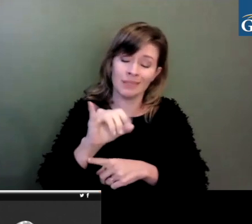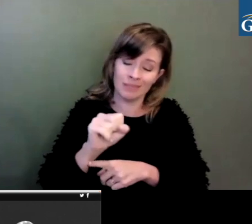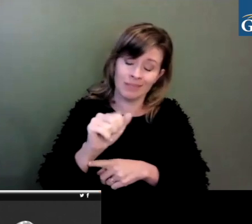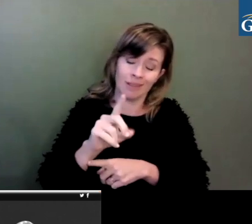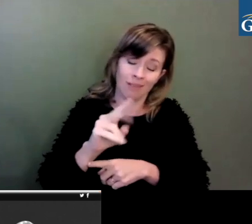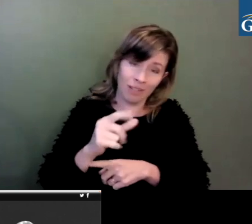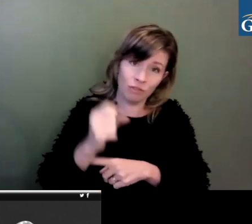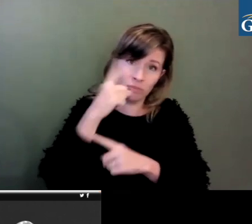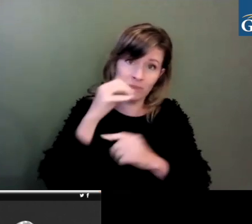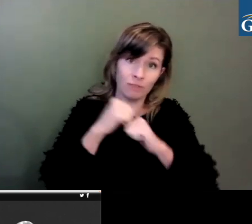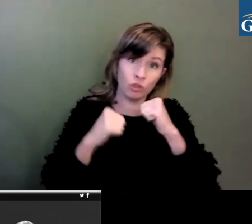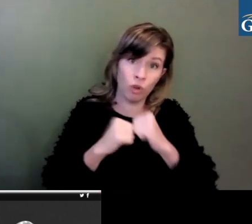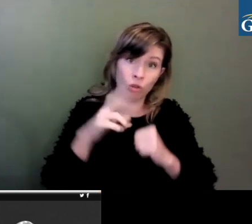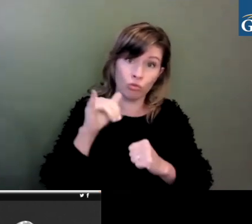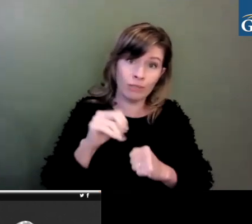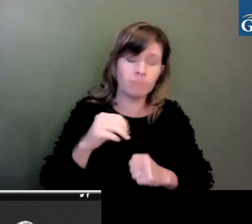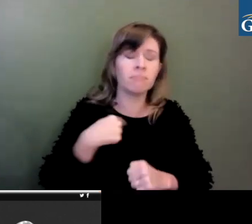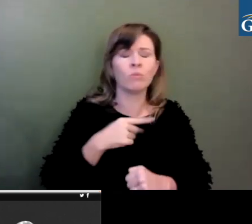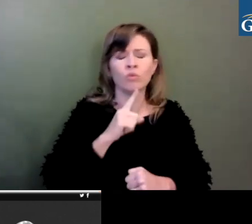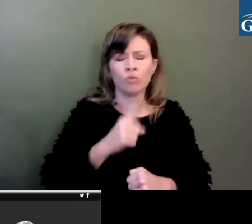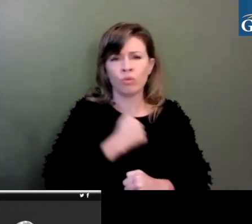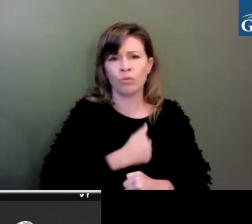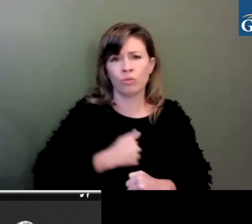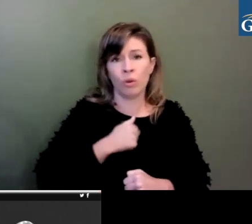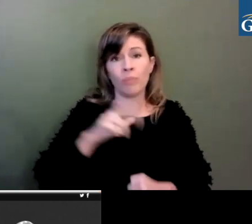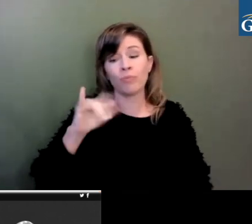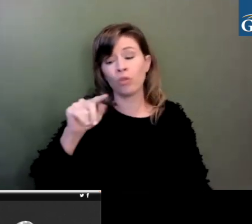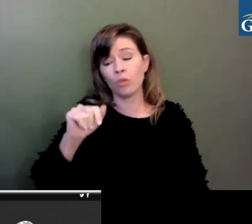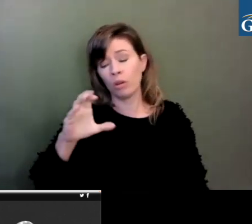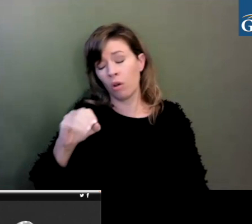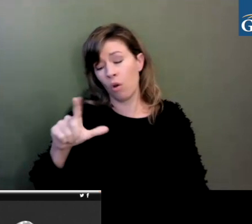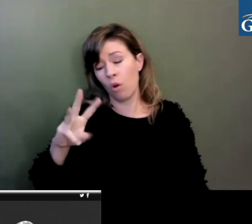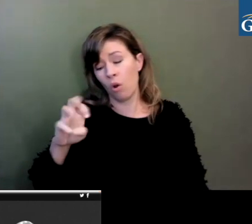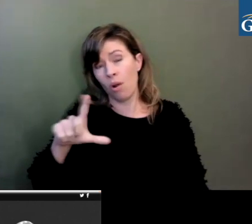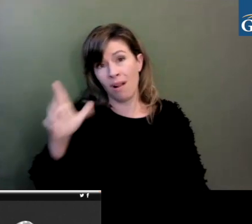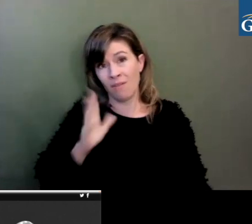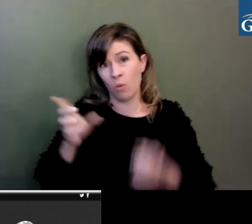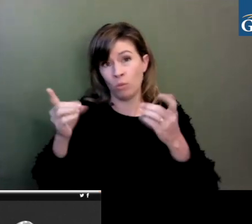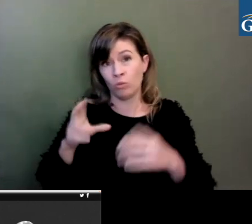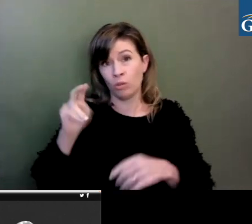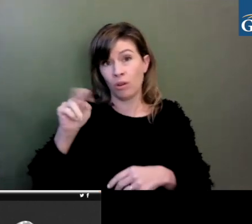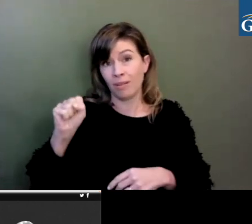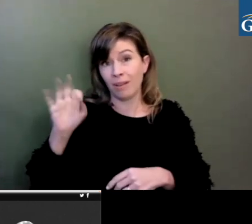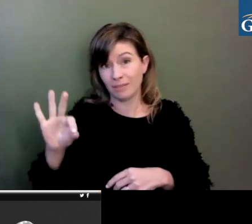due to structural racism, I am truly sorry. Similarly, Rita Colewell, former director of the National Science Direction